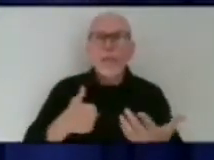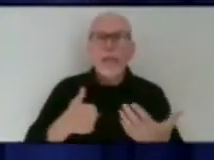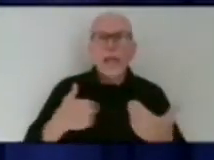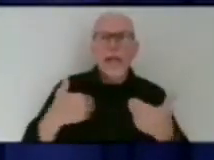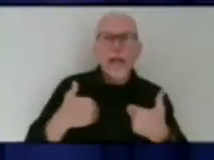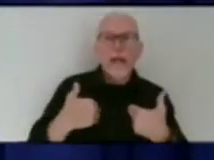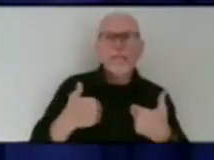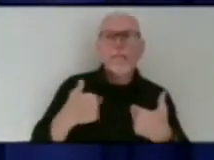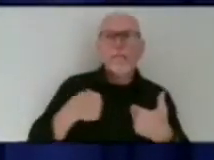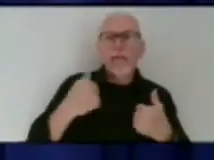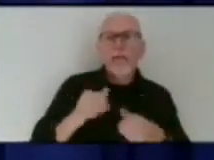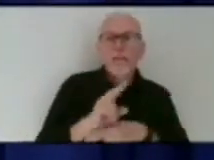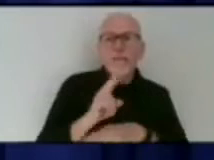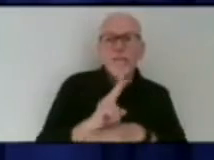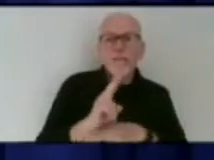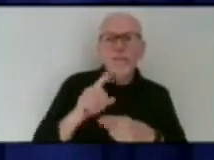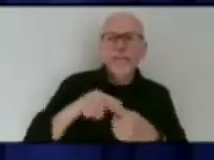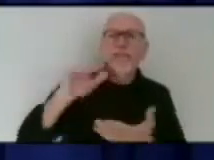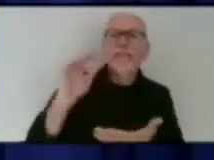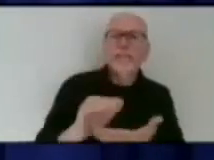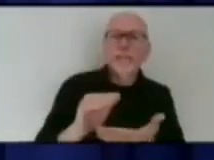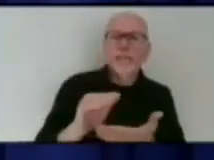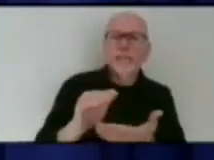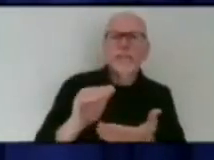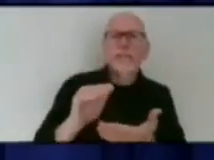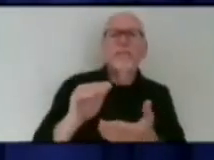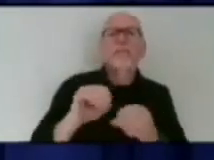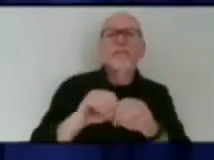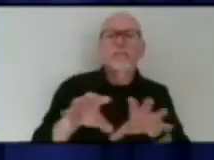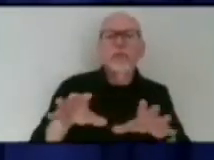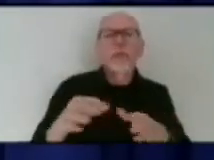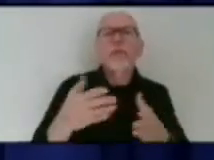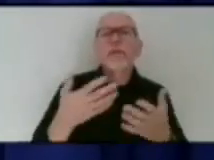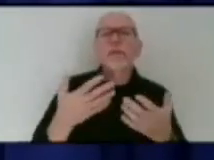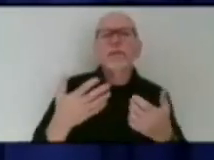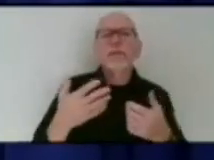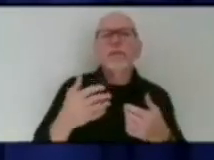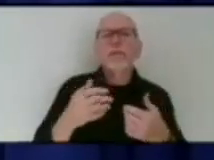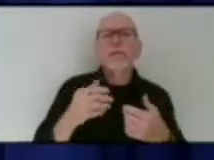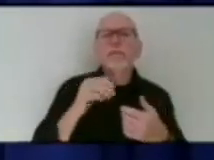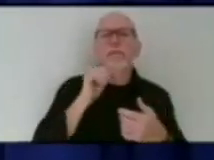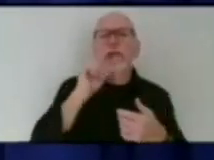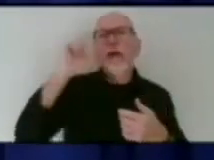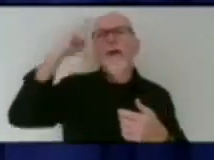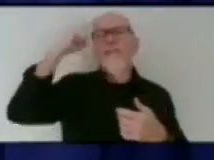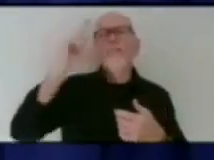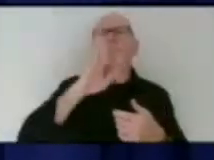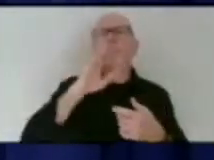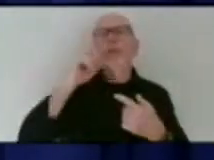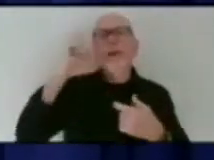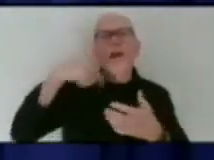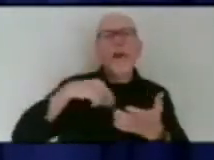that trajectory down to slow the spread. Whether and I'm not just talking about governors around the country, I'm talking about mayors and county